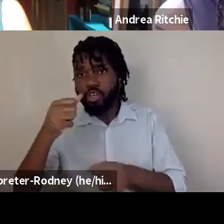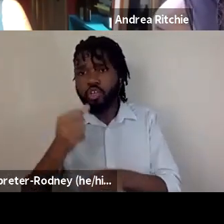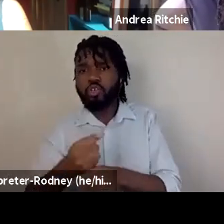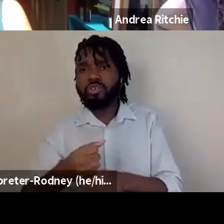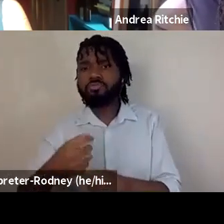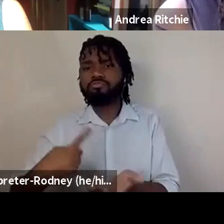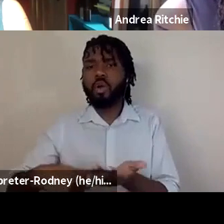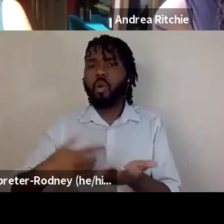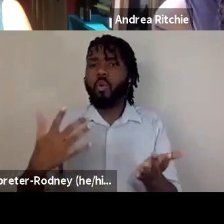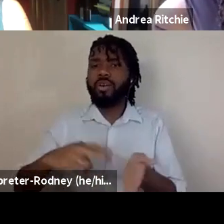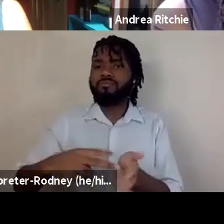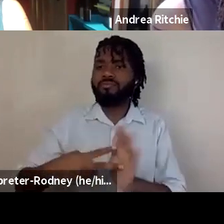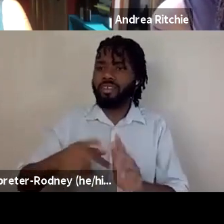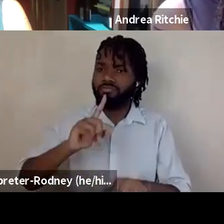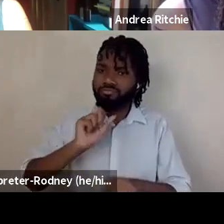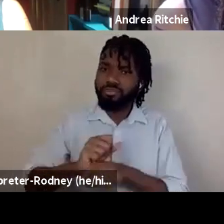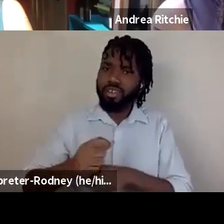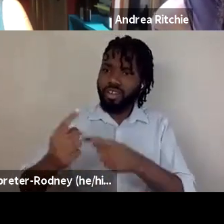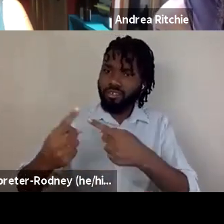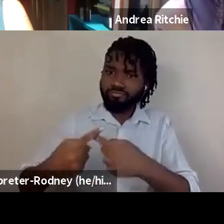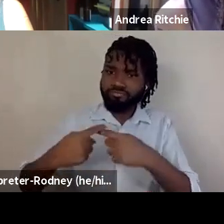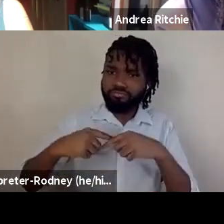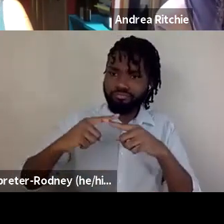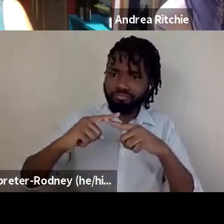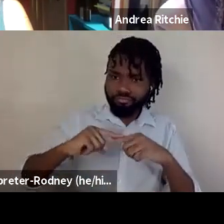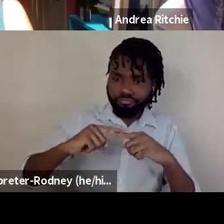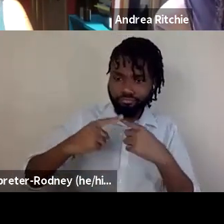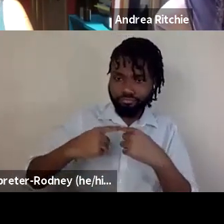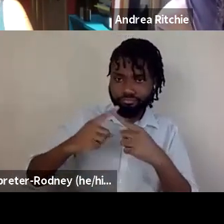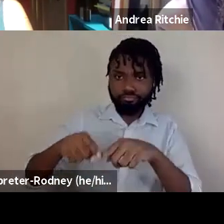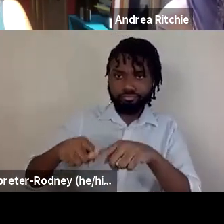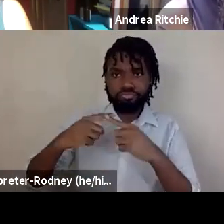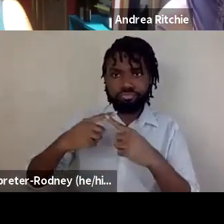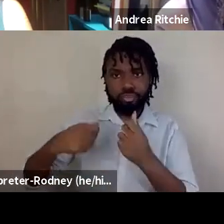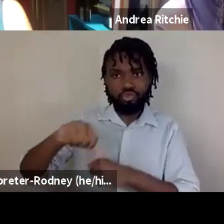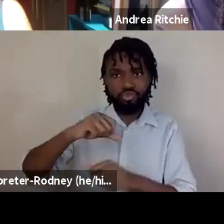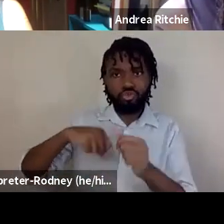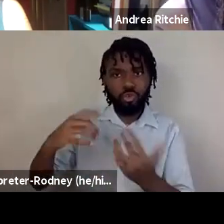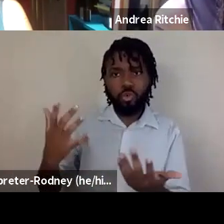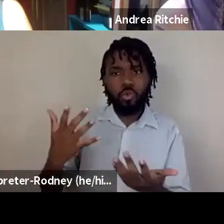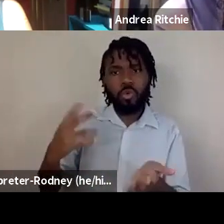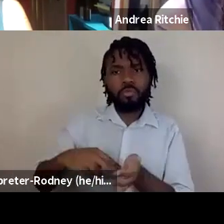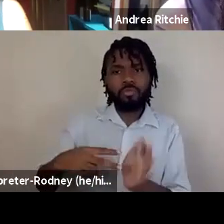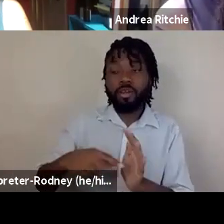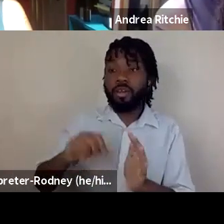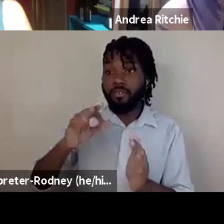You know, what it really means for folks who are in emotional crisis to have what we need.